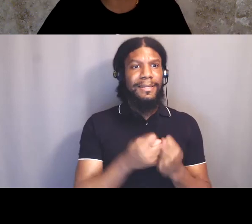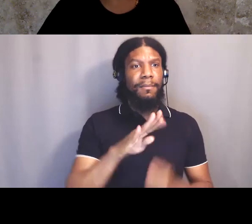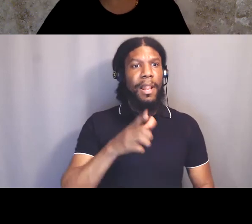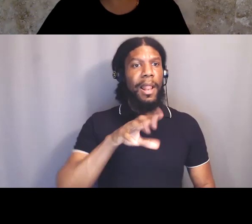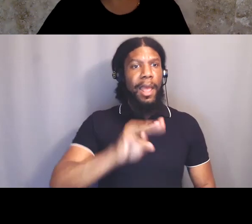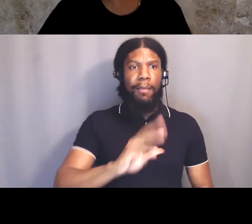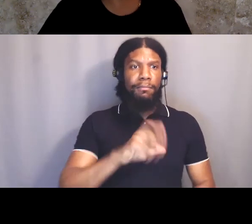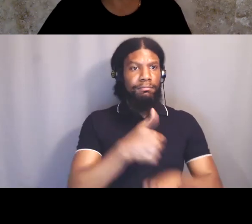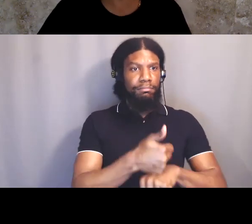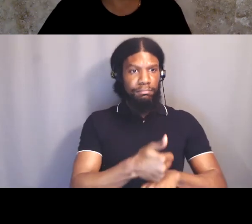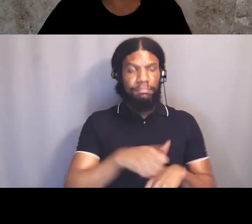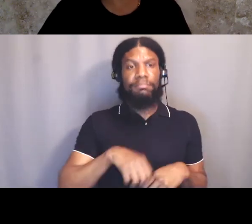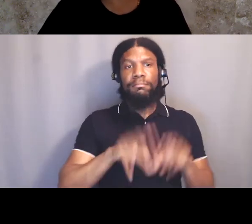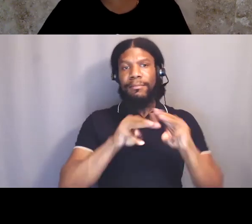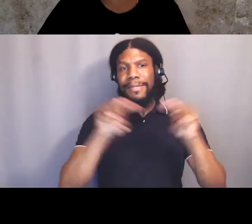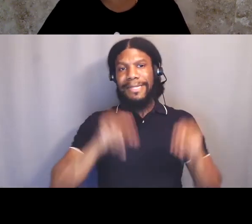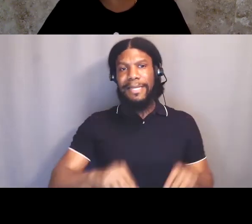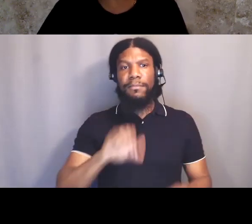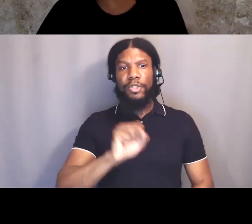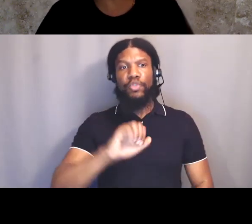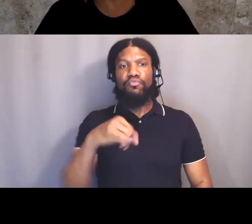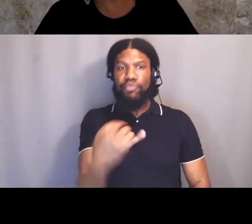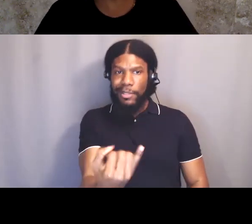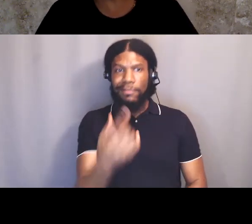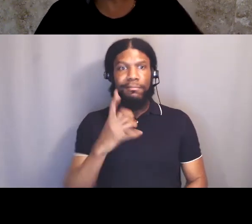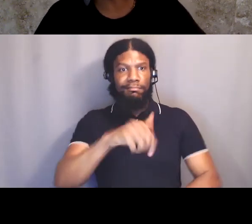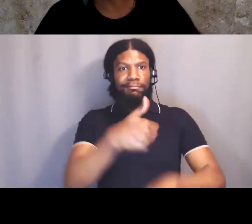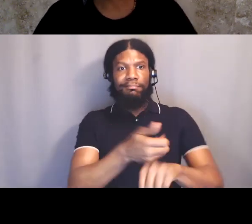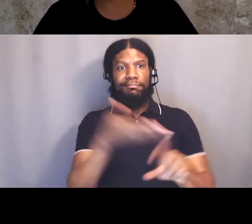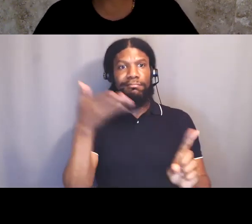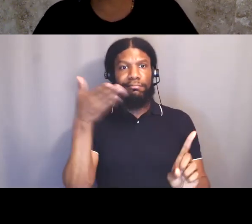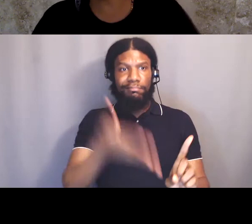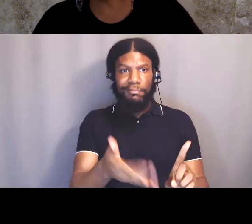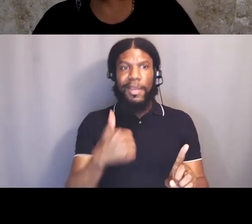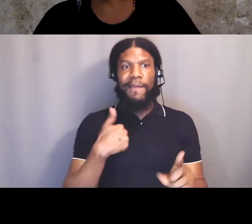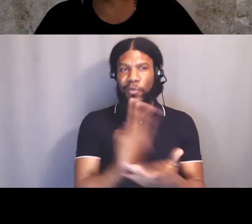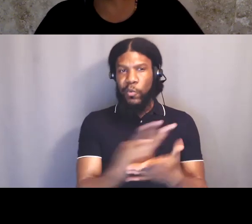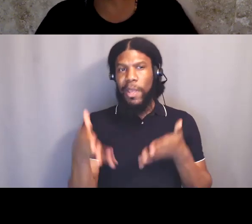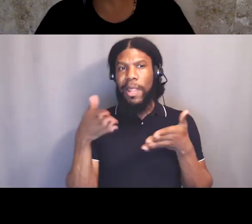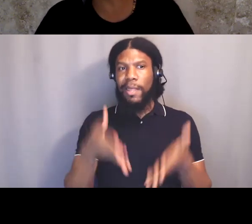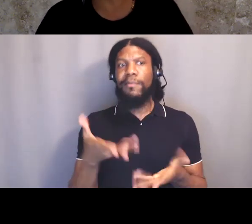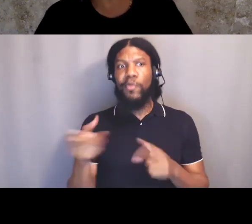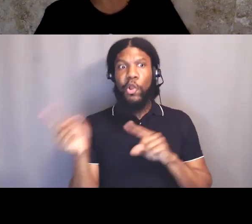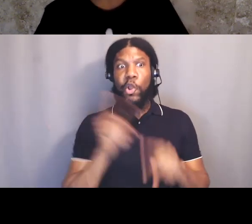It's there just through June 6th, so don't miss it. There's two more weeks, please go down and give them some support.